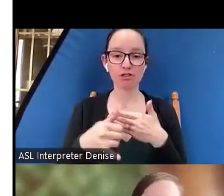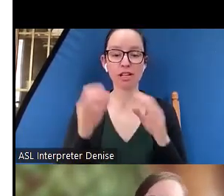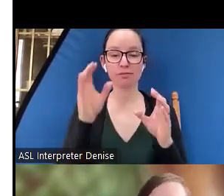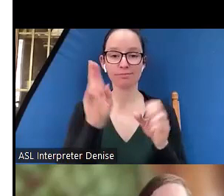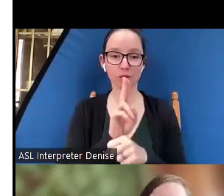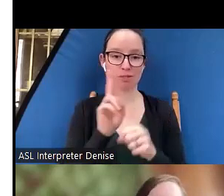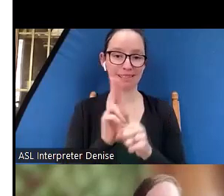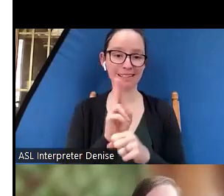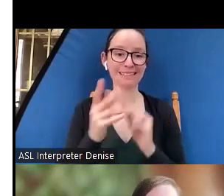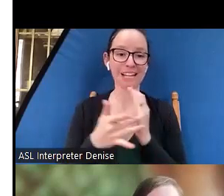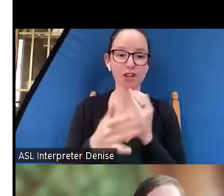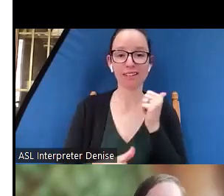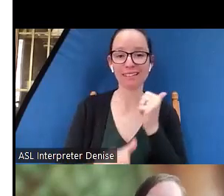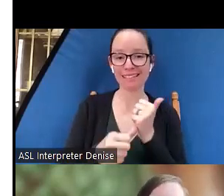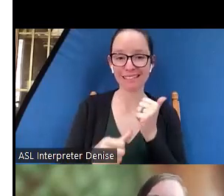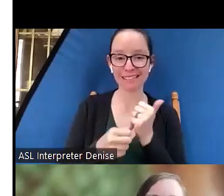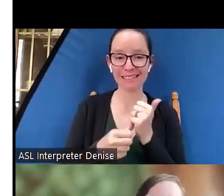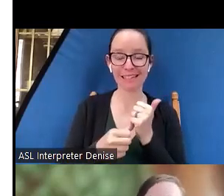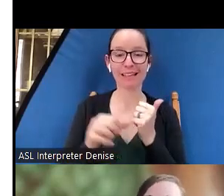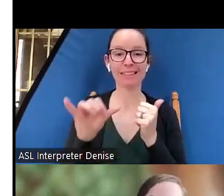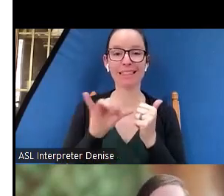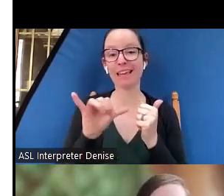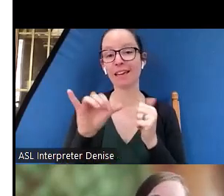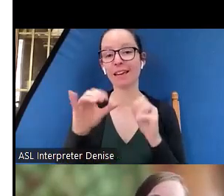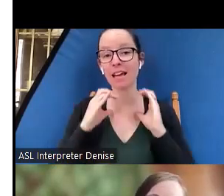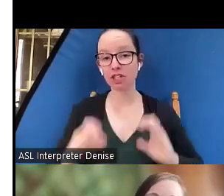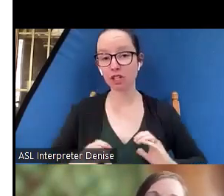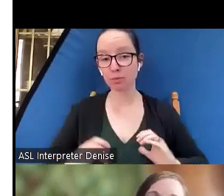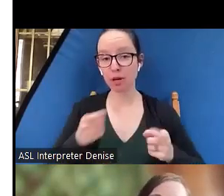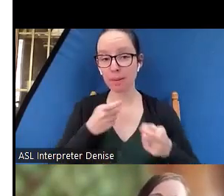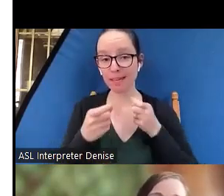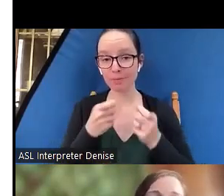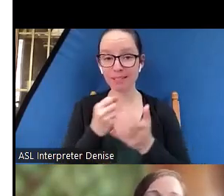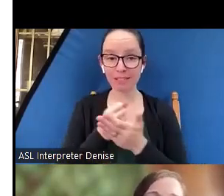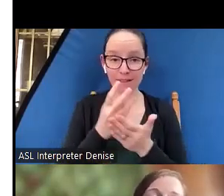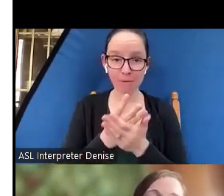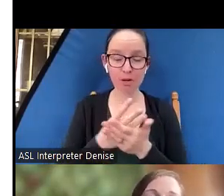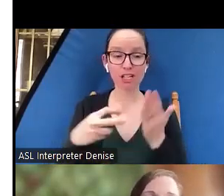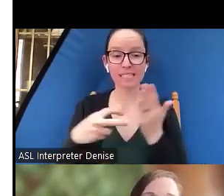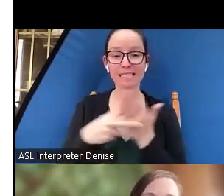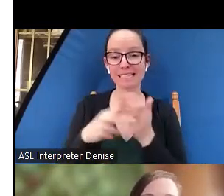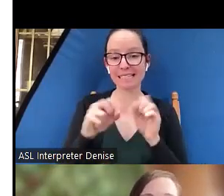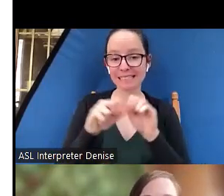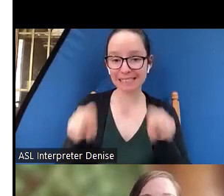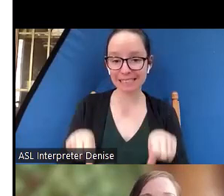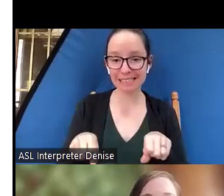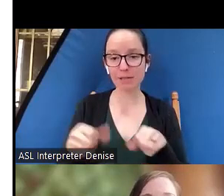Even like customer management type software like ticketing systems or call in options to really make sure they were